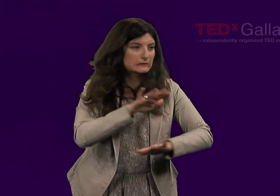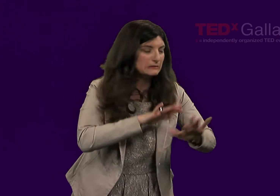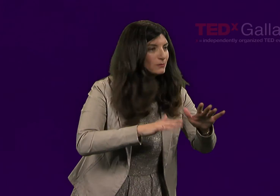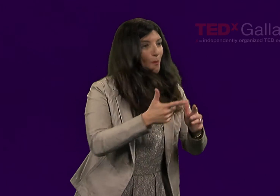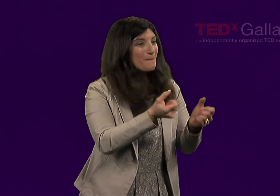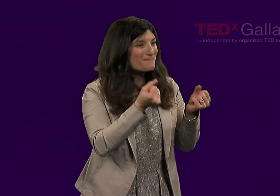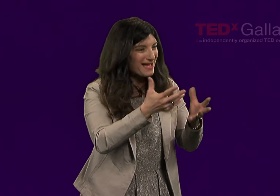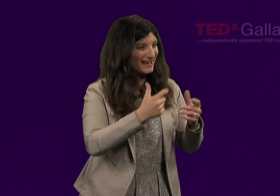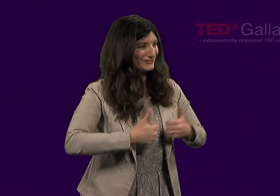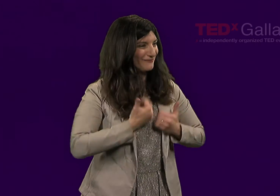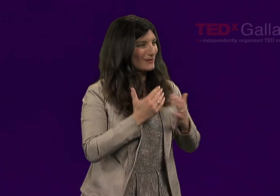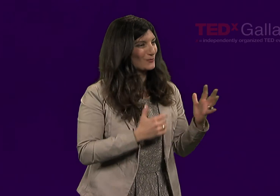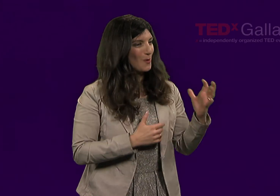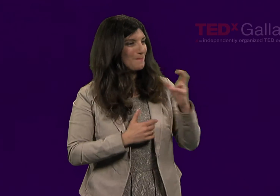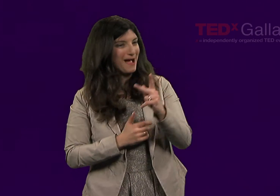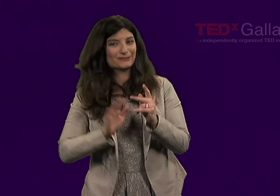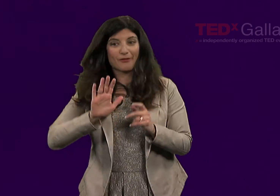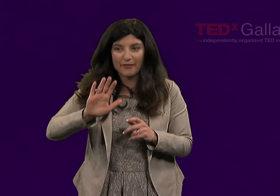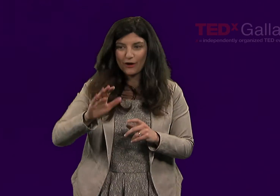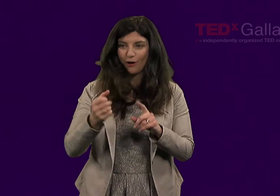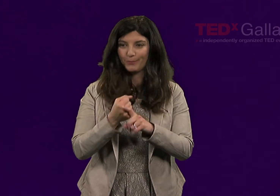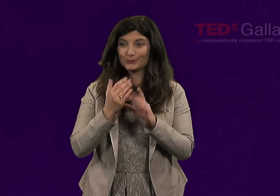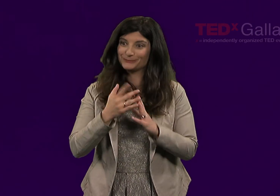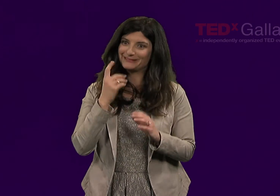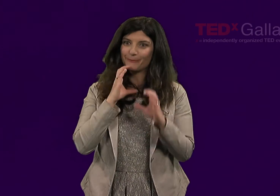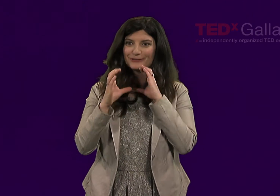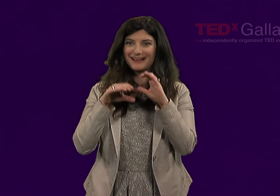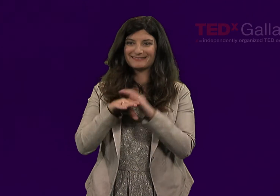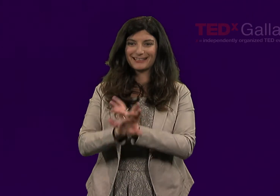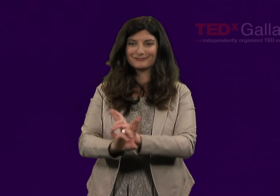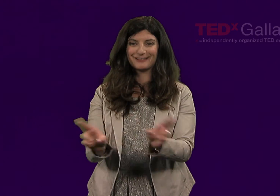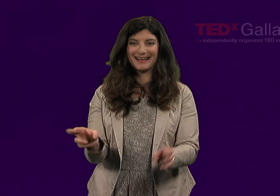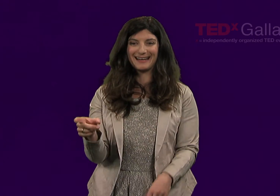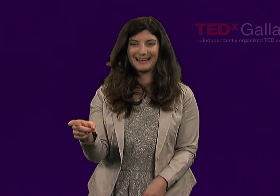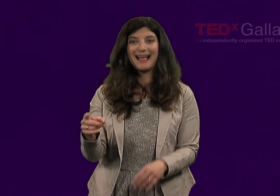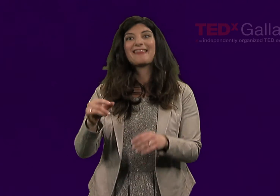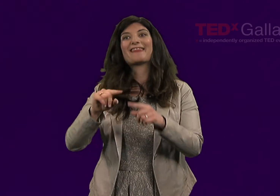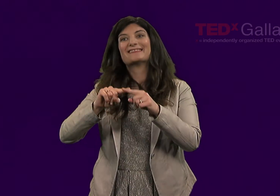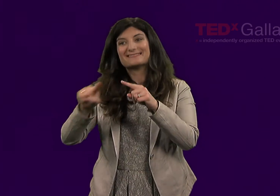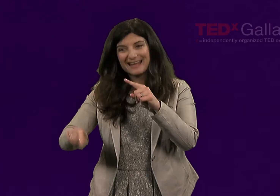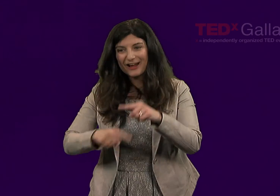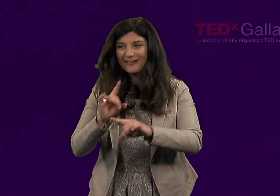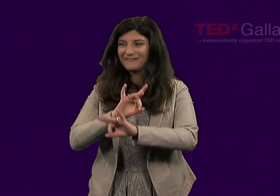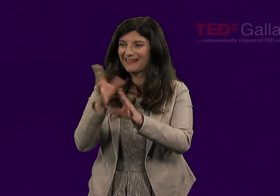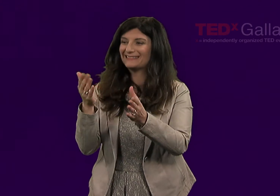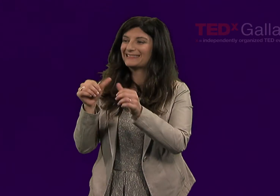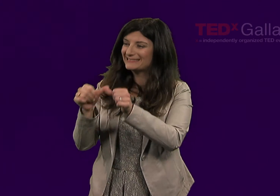And so many survivors had no recourse but to go back to their abuser, just because of the communication barriers